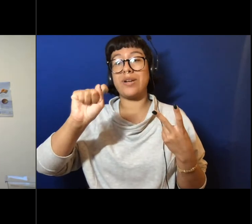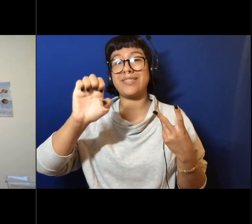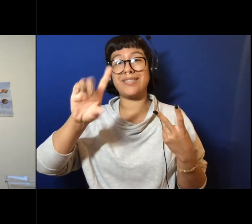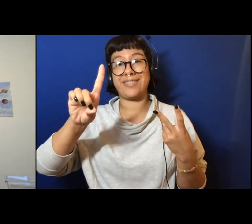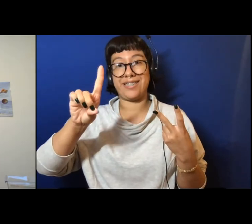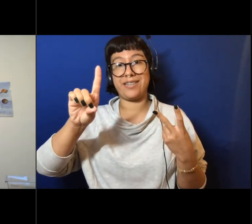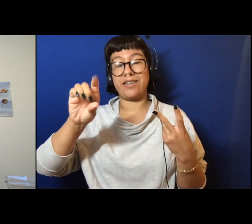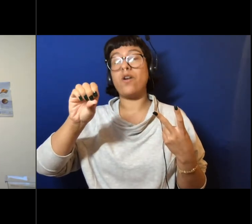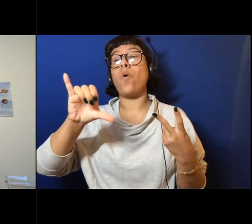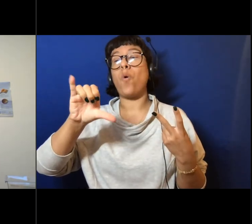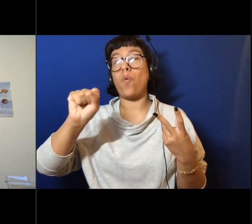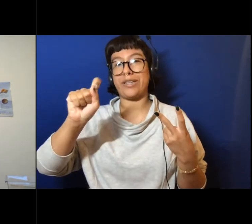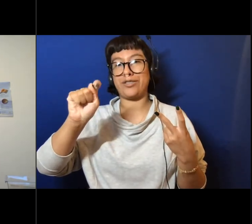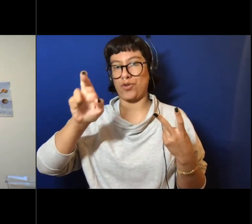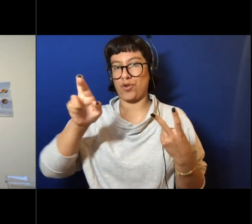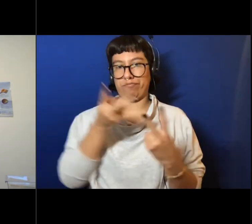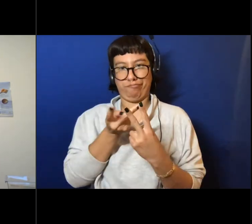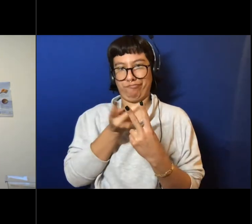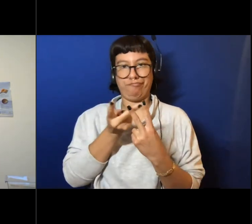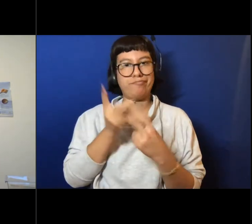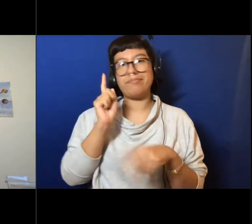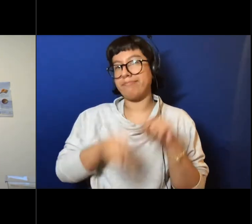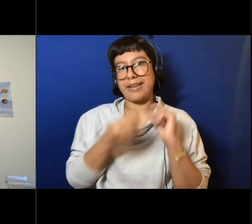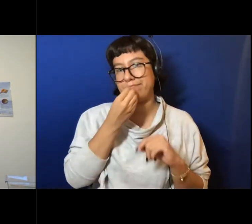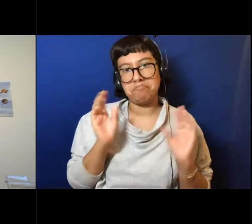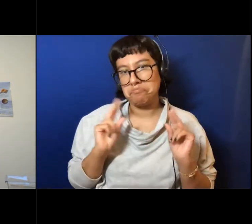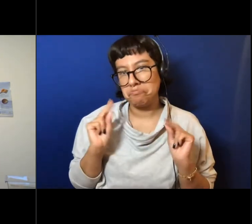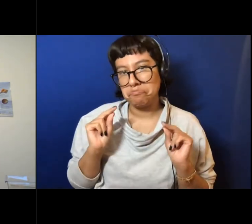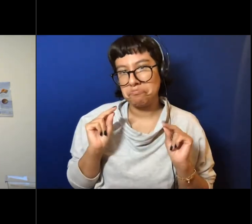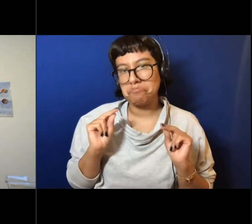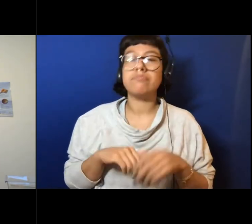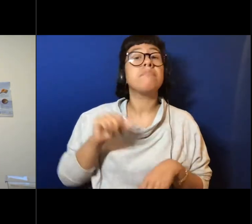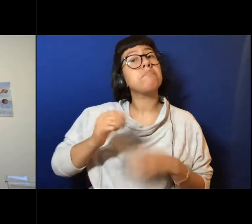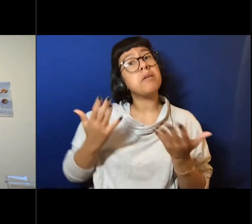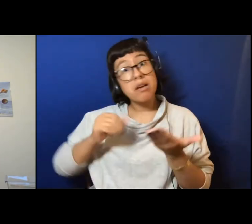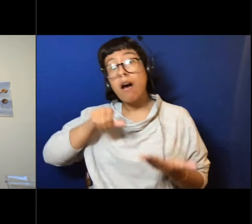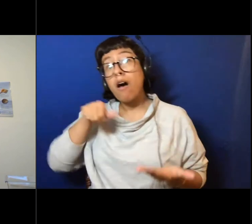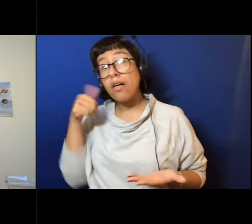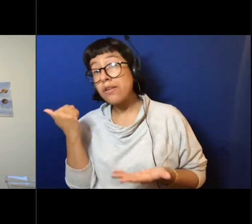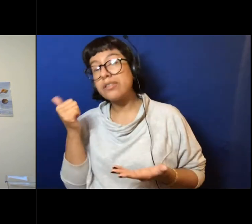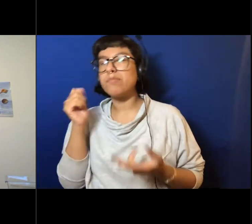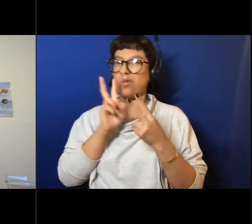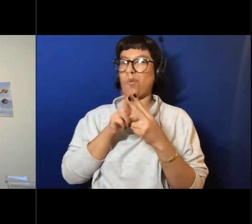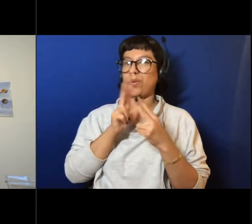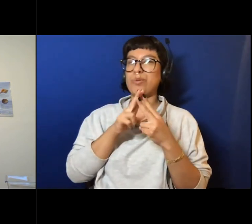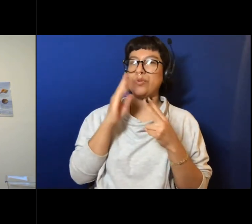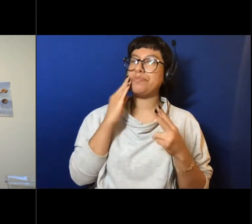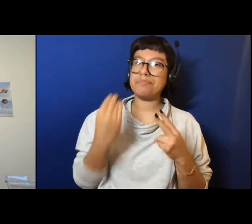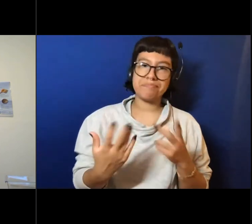There are two examples of bivalves that we don't eat. There might be more out there, so thanks for looking that up for me.